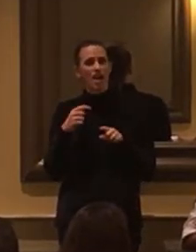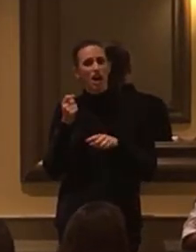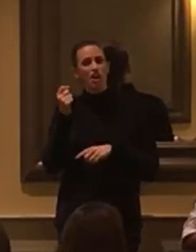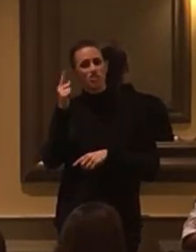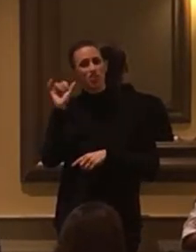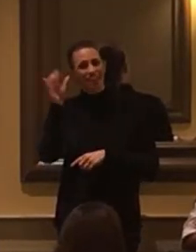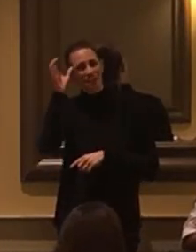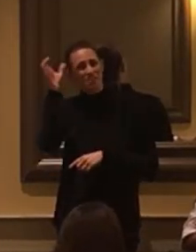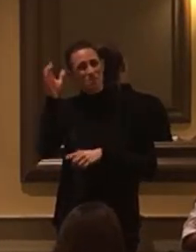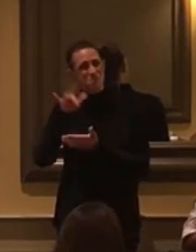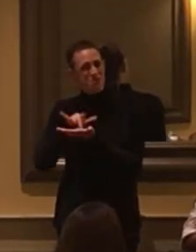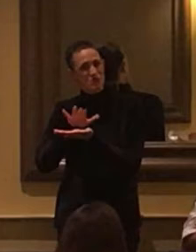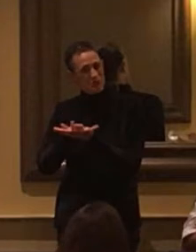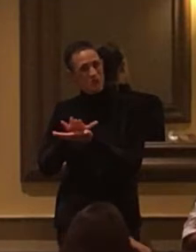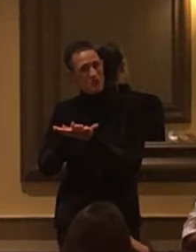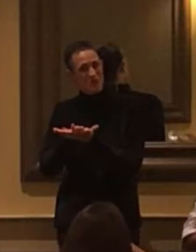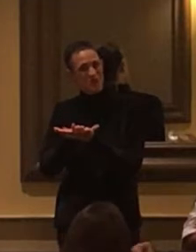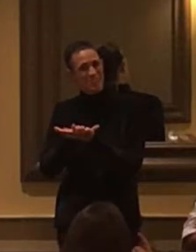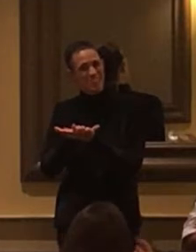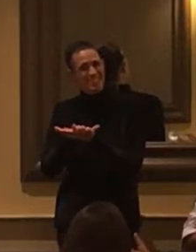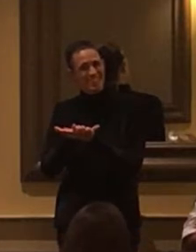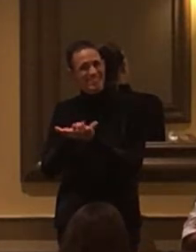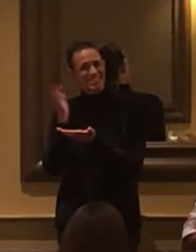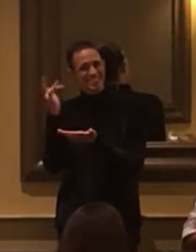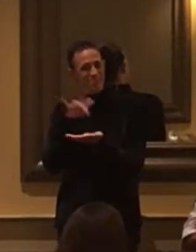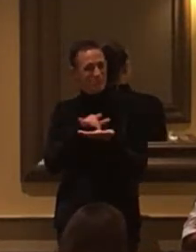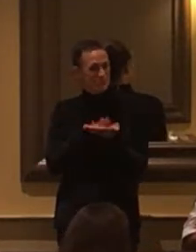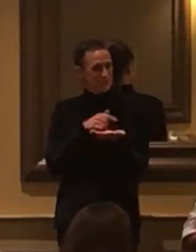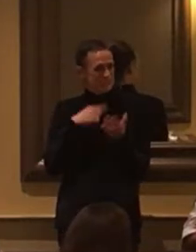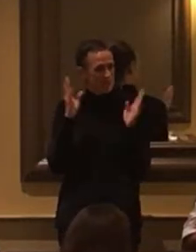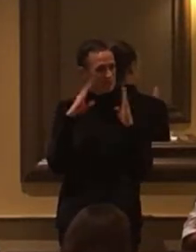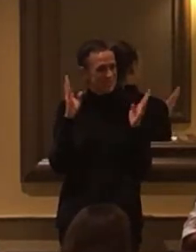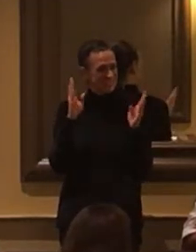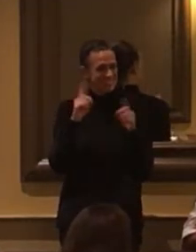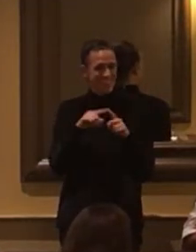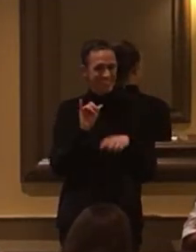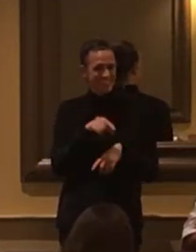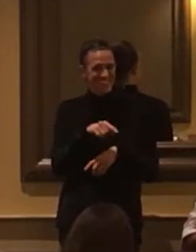middle school one that didn't go good at all.